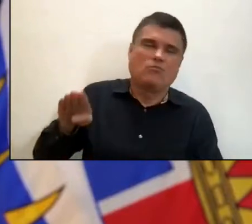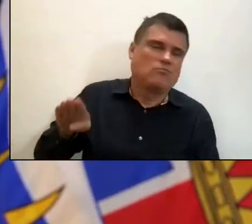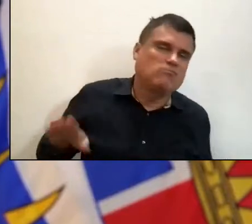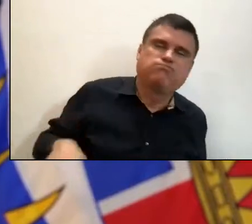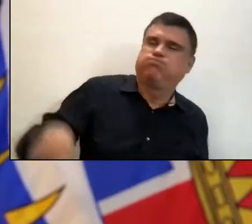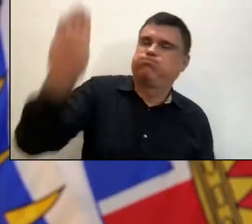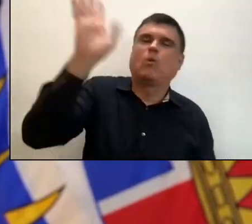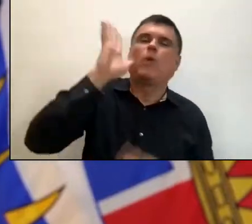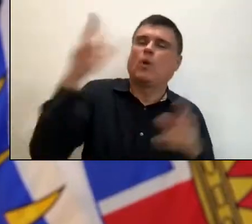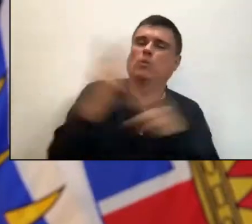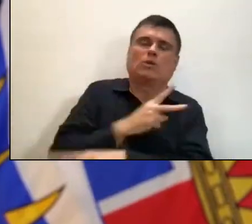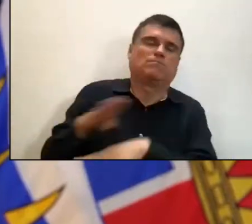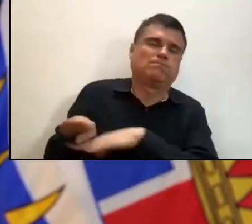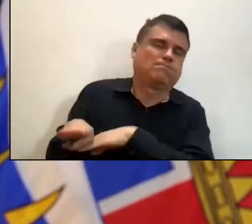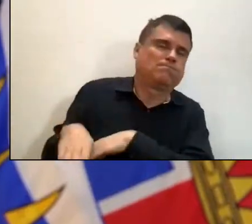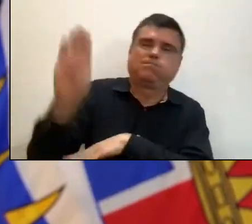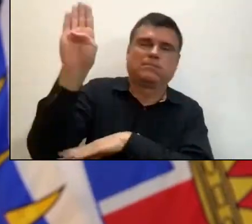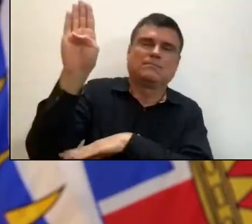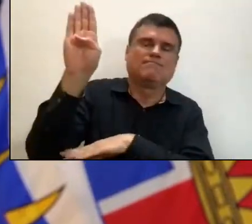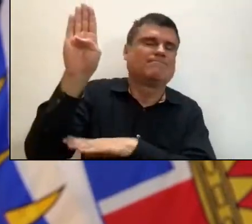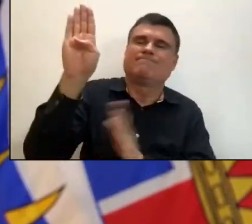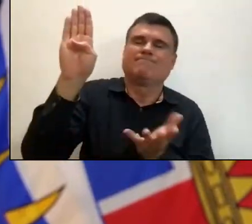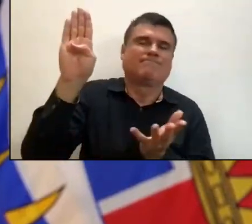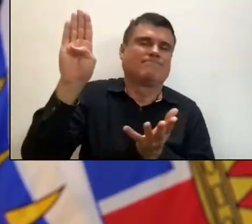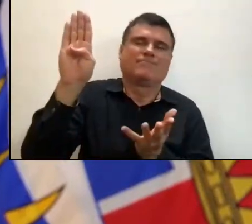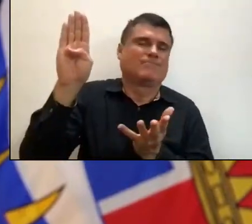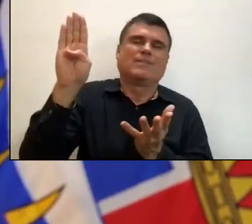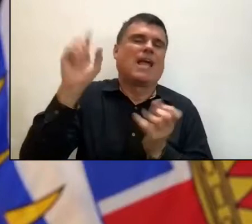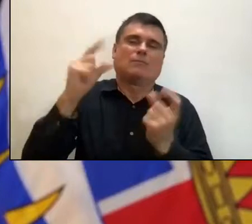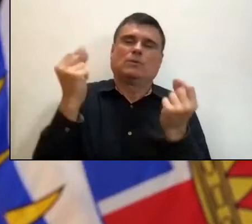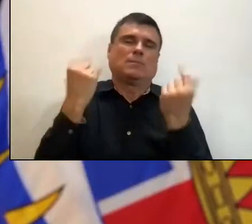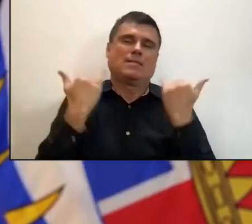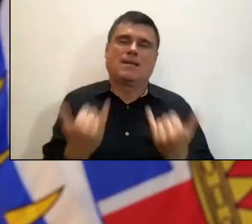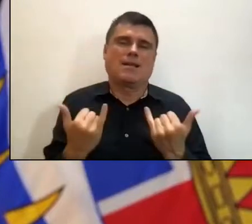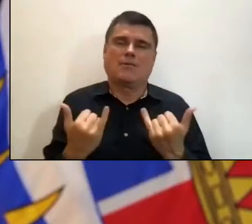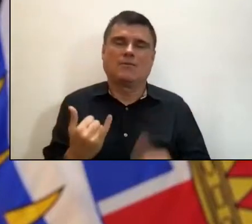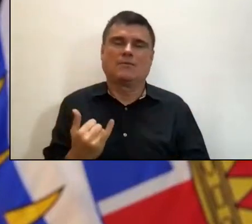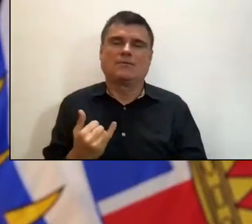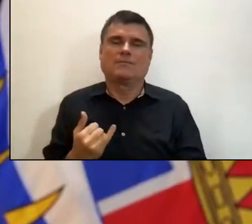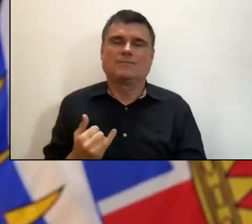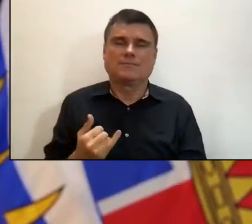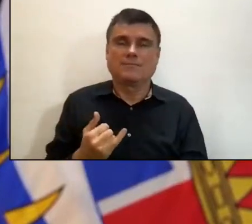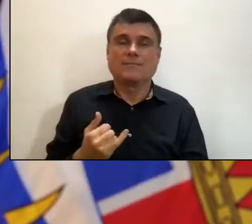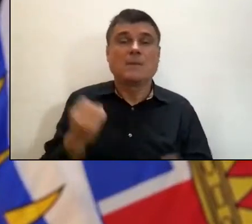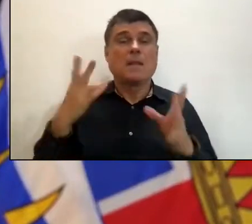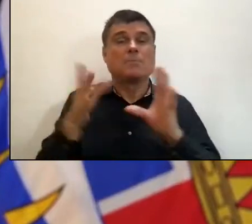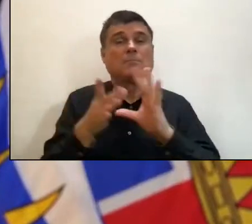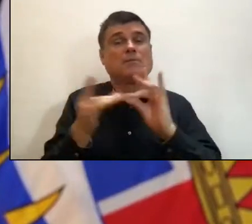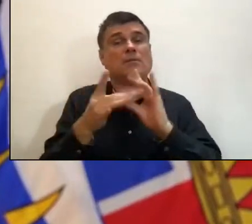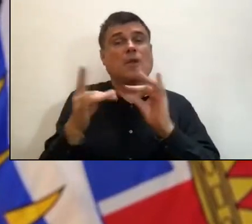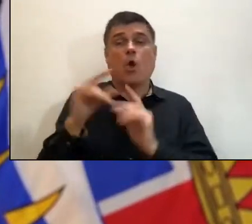This whole narrative this is milder, that Omicron is only causing milder illness and we